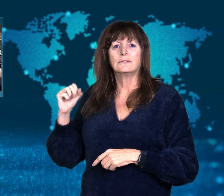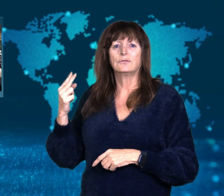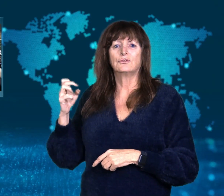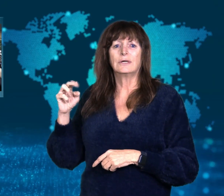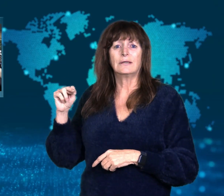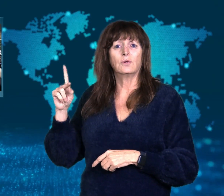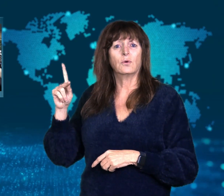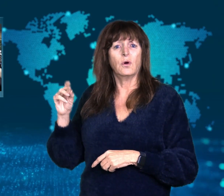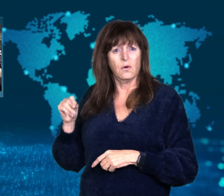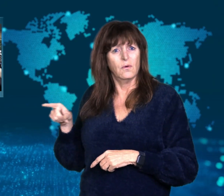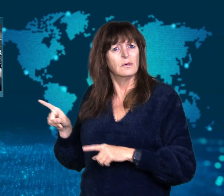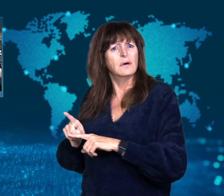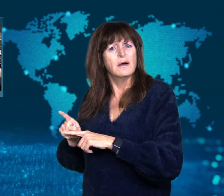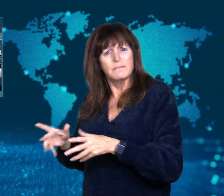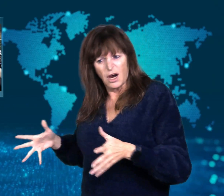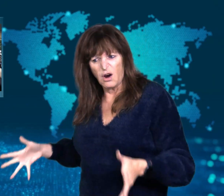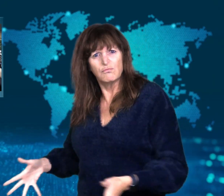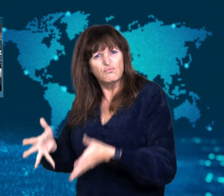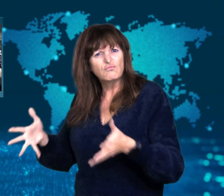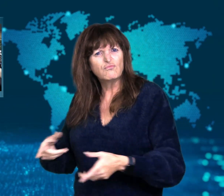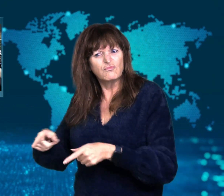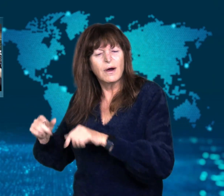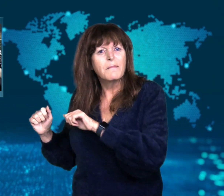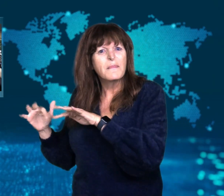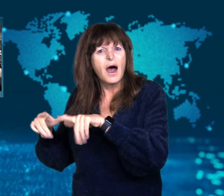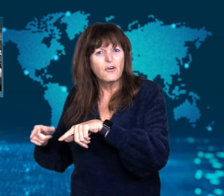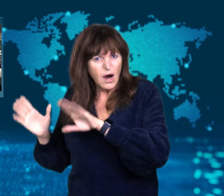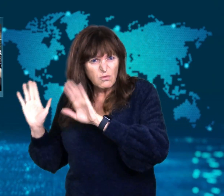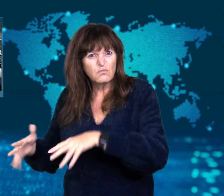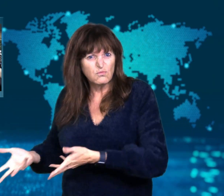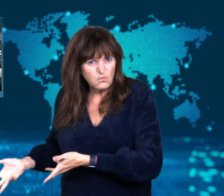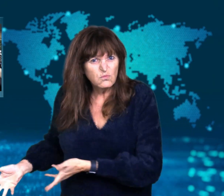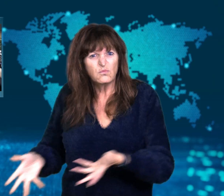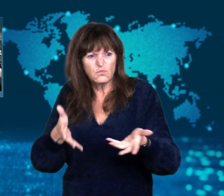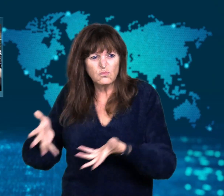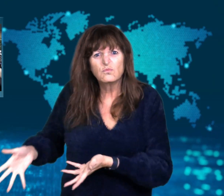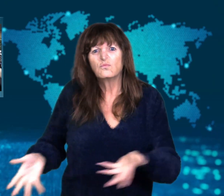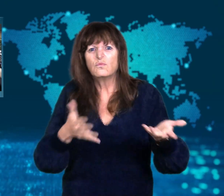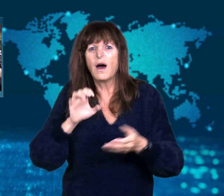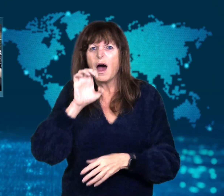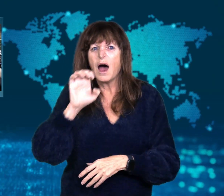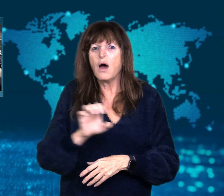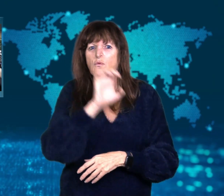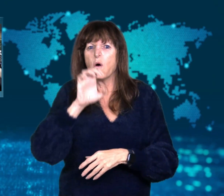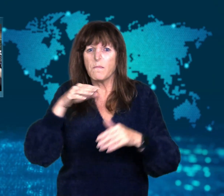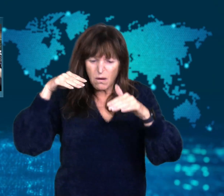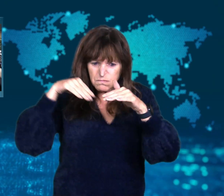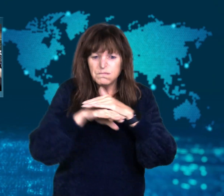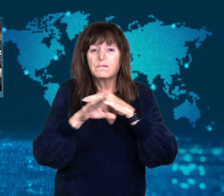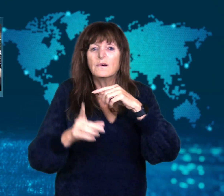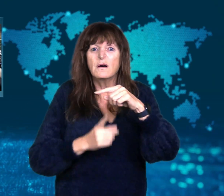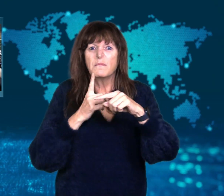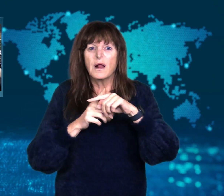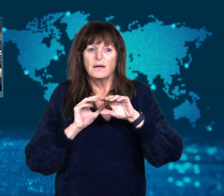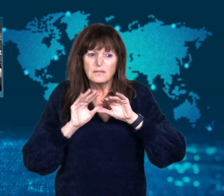of encouraging illegal immigrants to enter Europe in an effort to